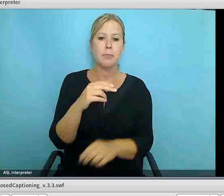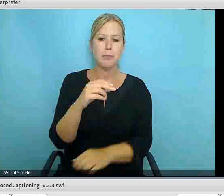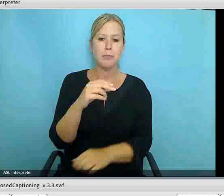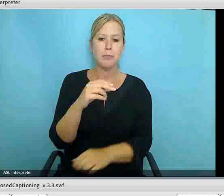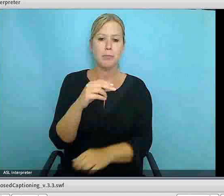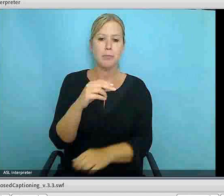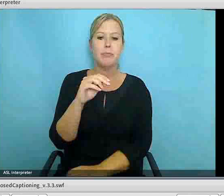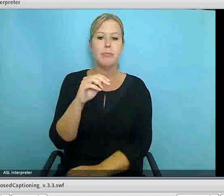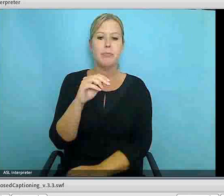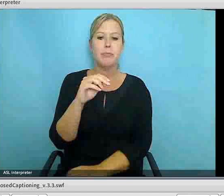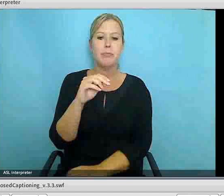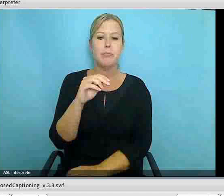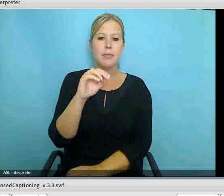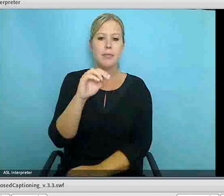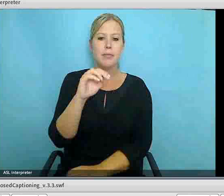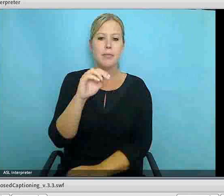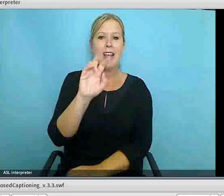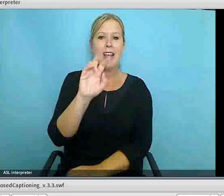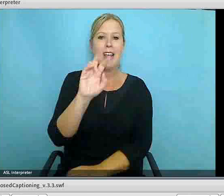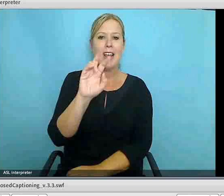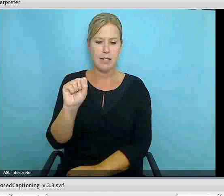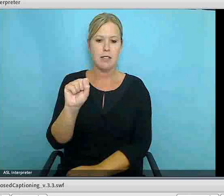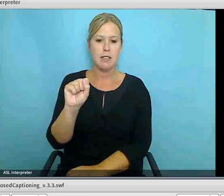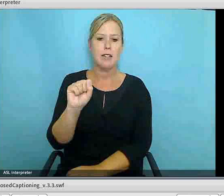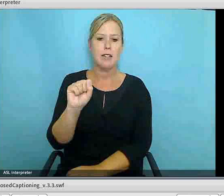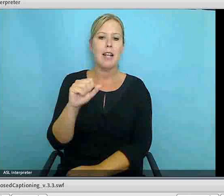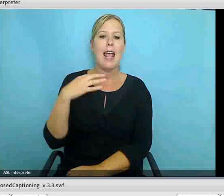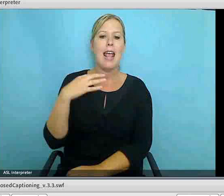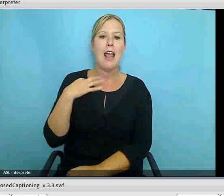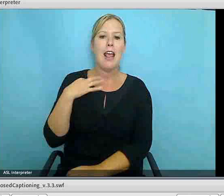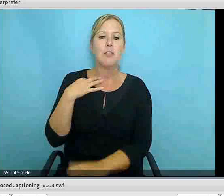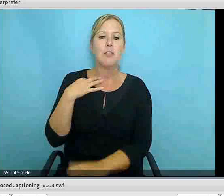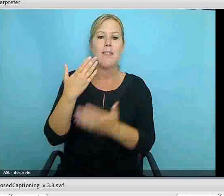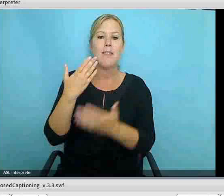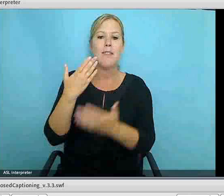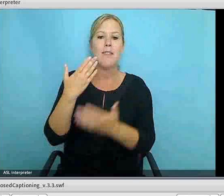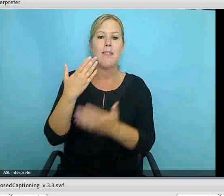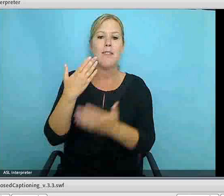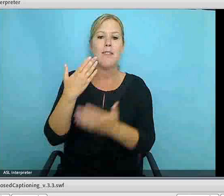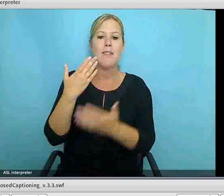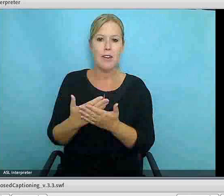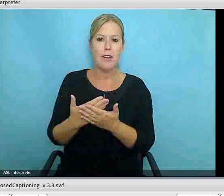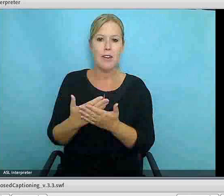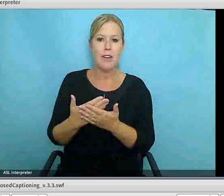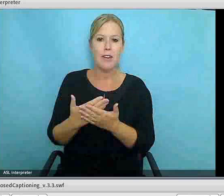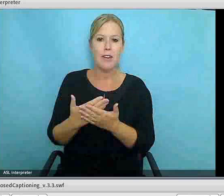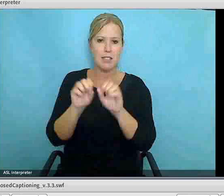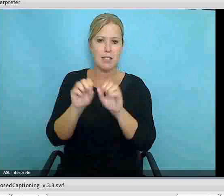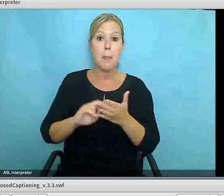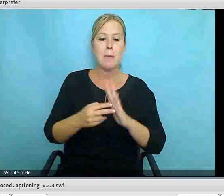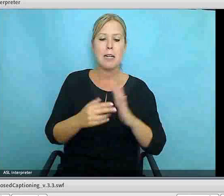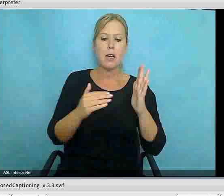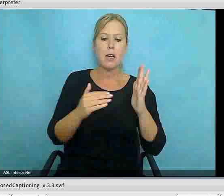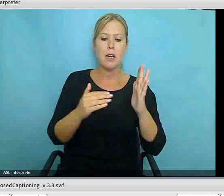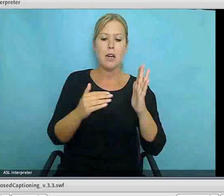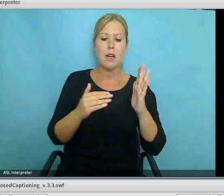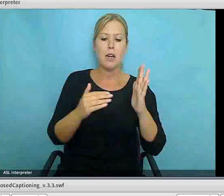they would be able to see, by a message, that that person is enrolled in a One Care plan,